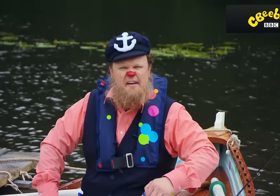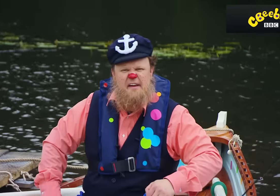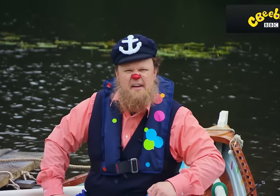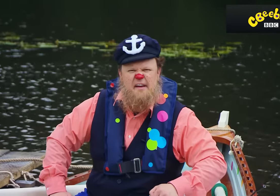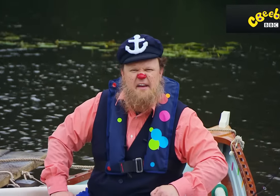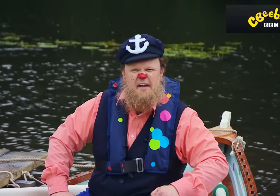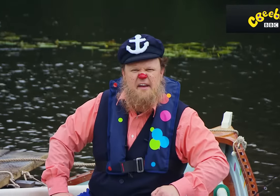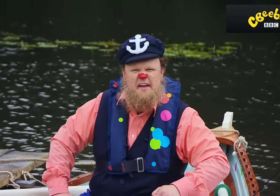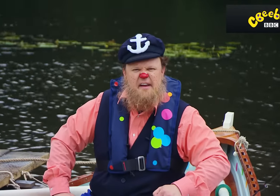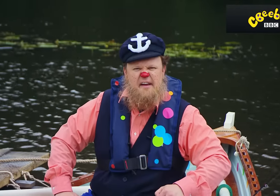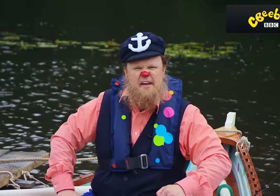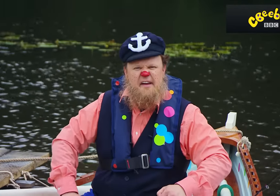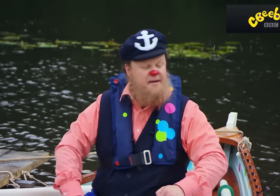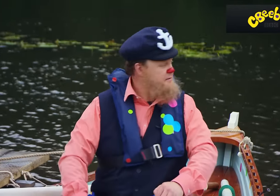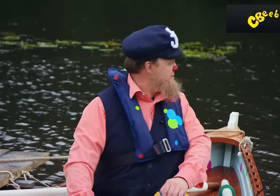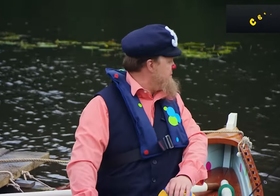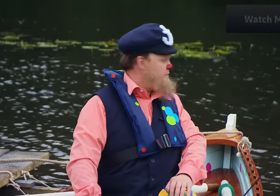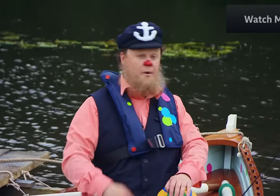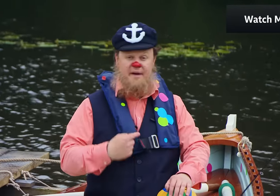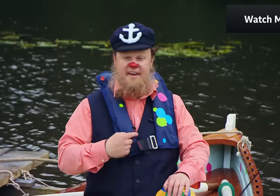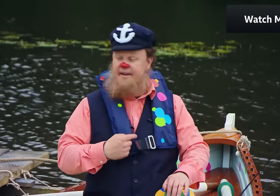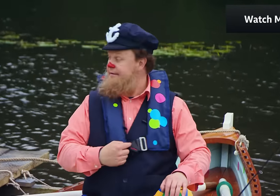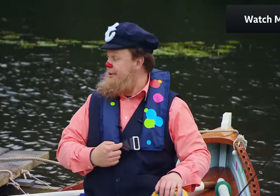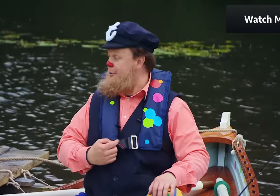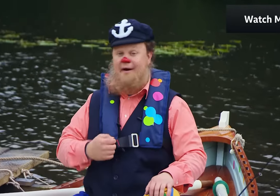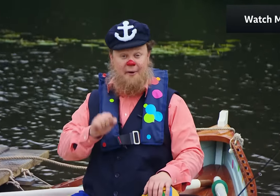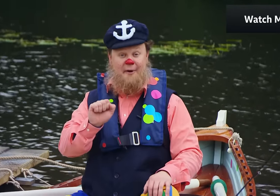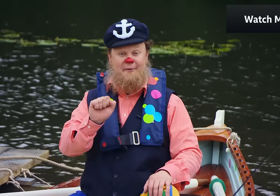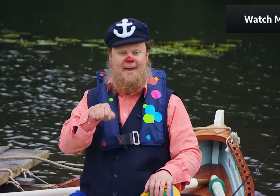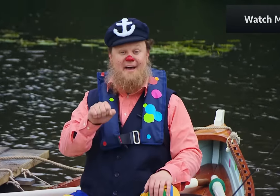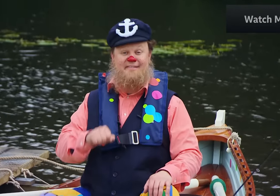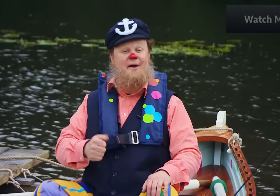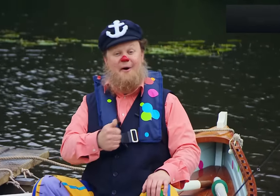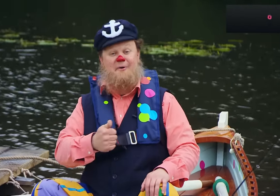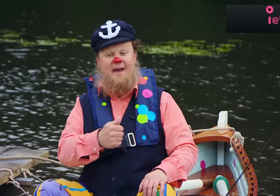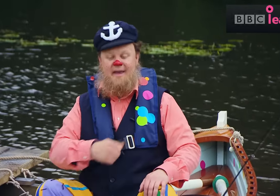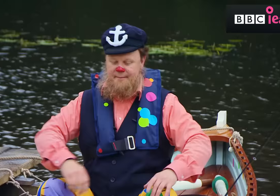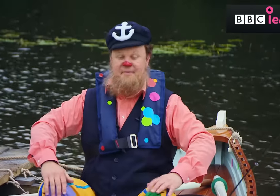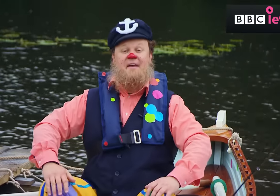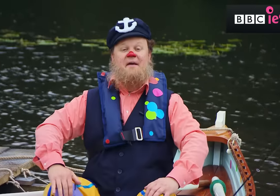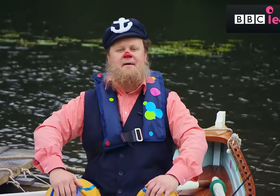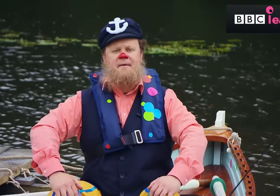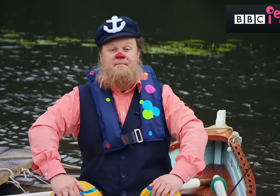the sign for counting fishermen tumble for me oh yes okay hit him